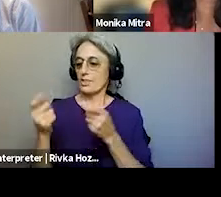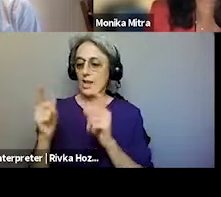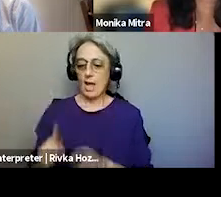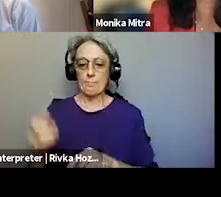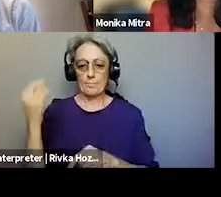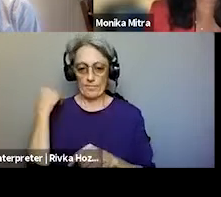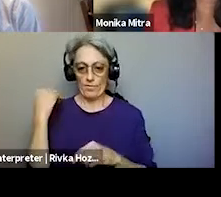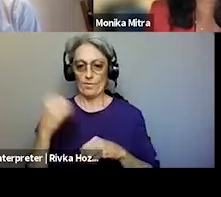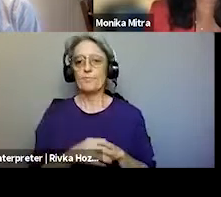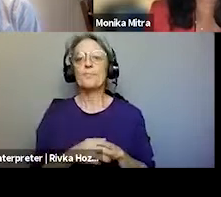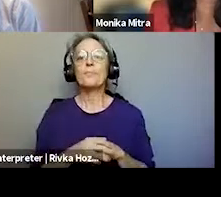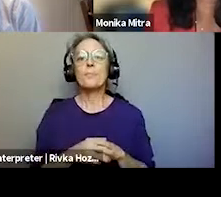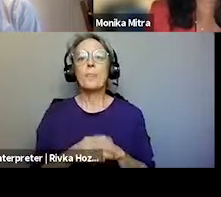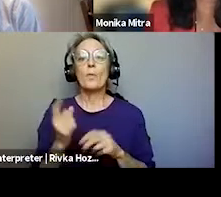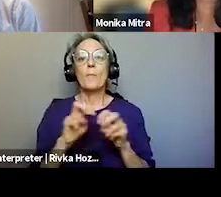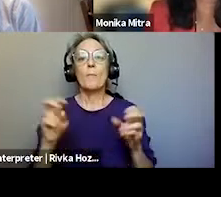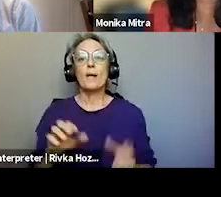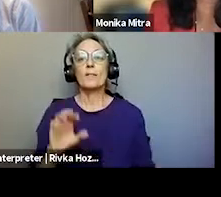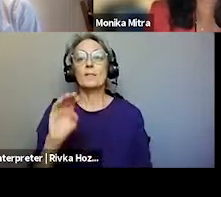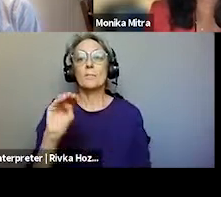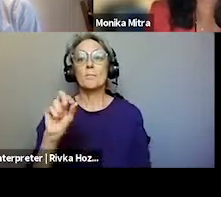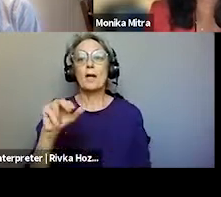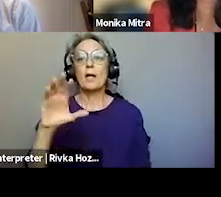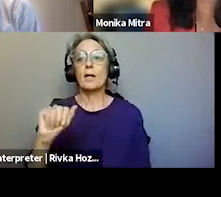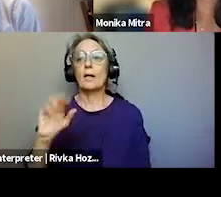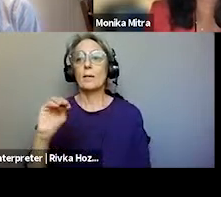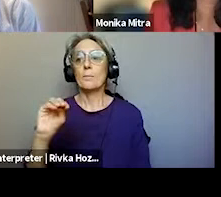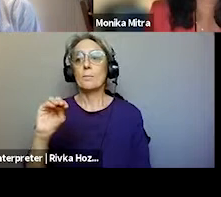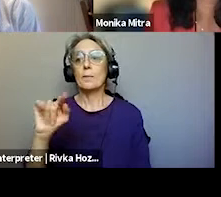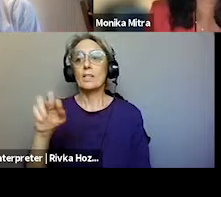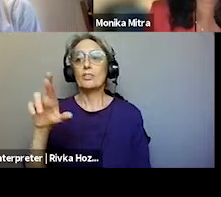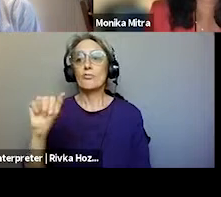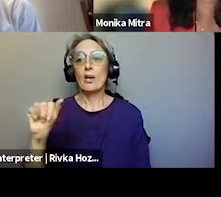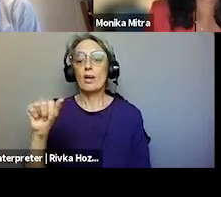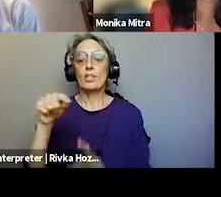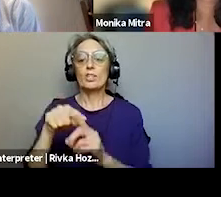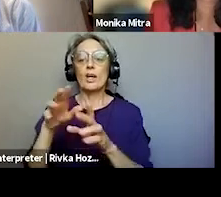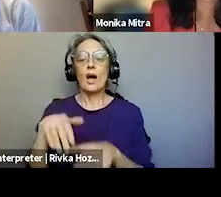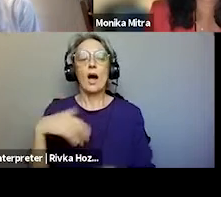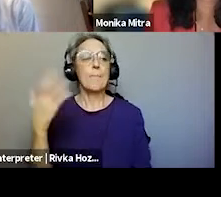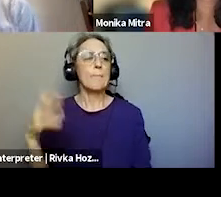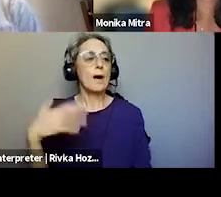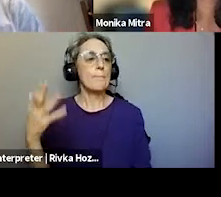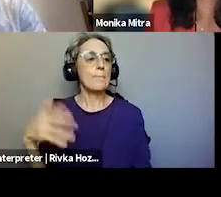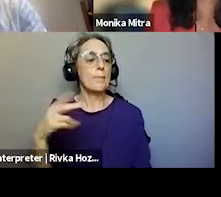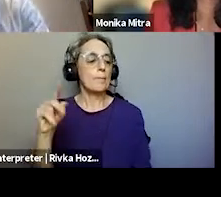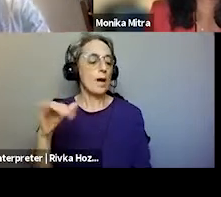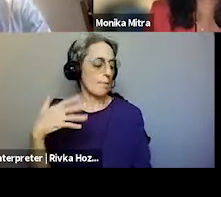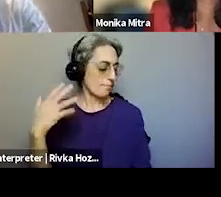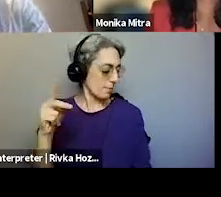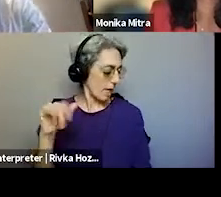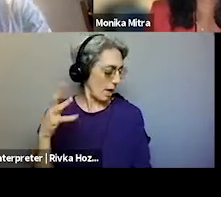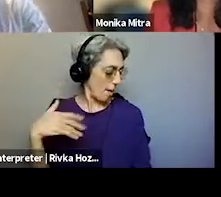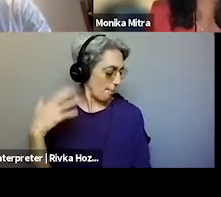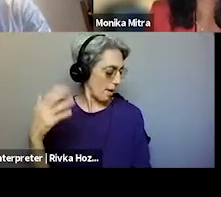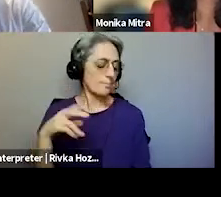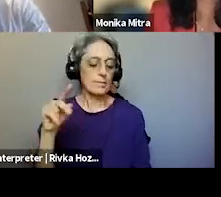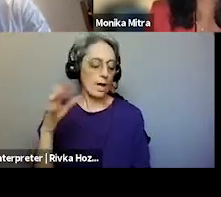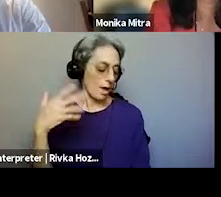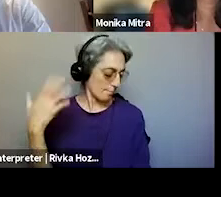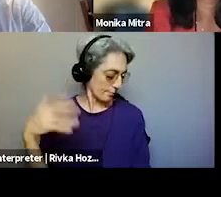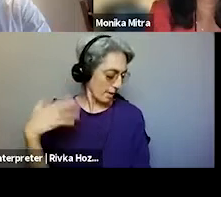our panelists Monika Mitra is the person, the PI, for the grant that was the winning submission. So